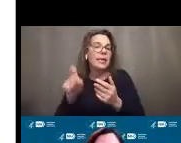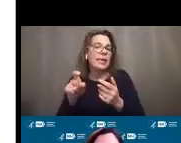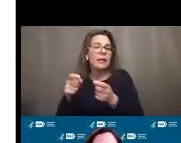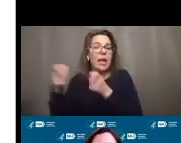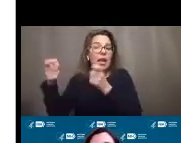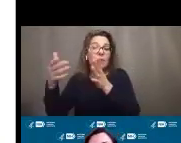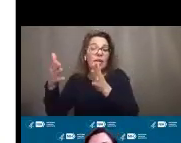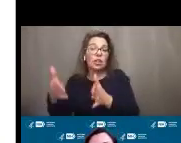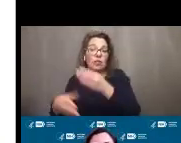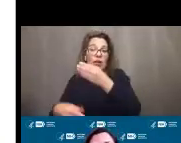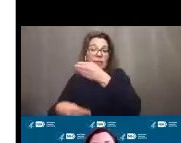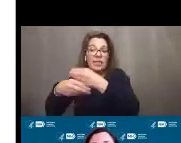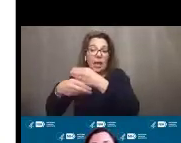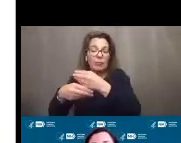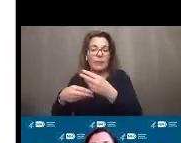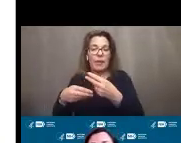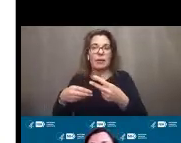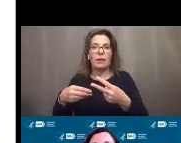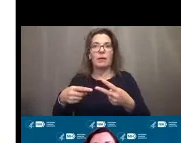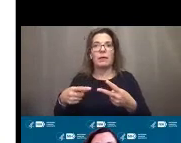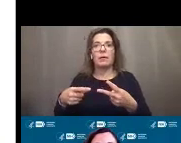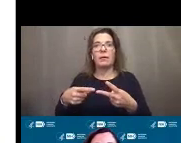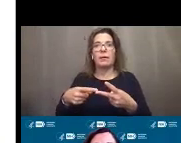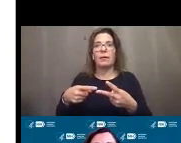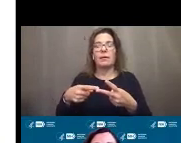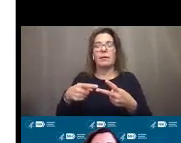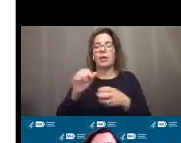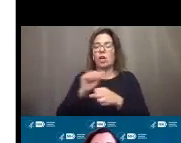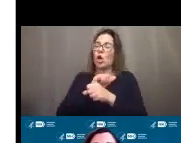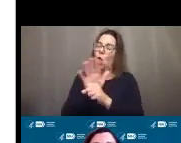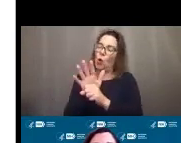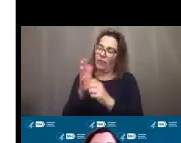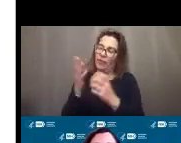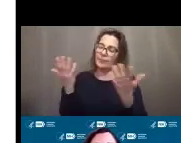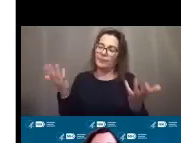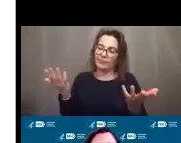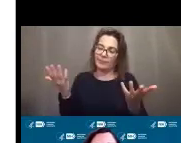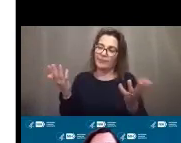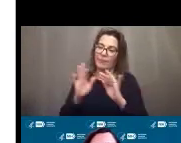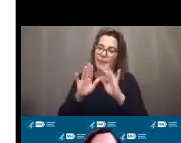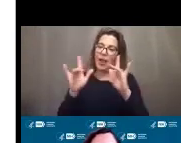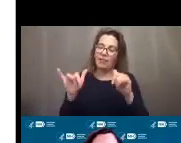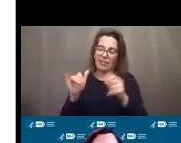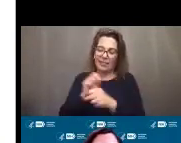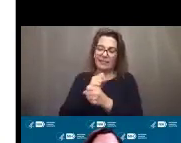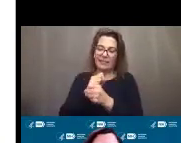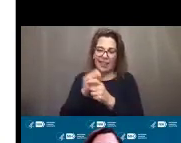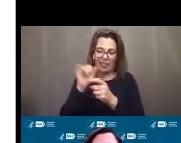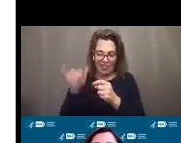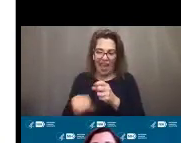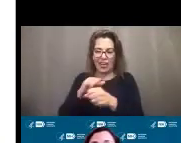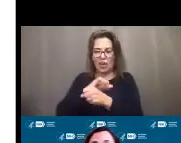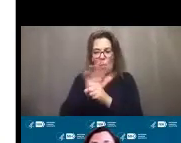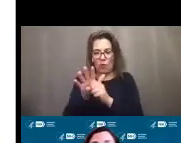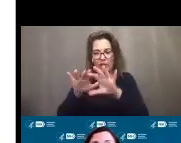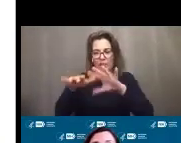meaning 13 percent of the participants--we have over 300 participants right now--thirteen percent